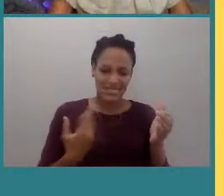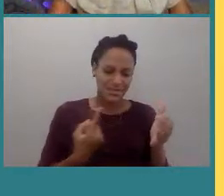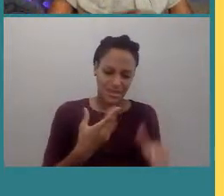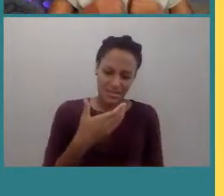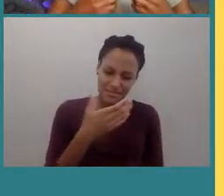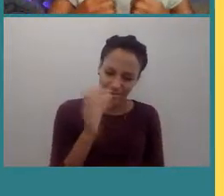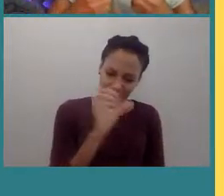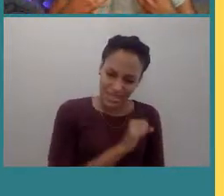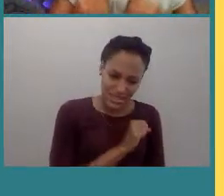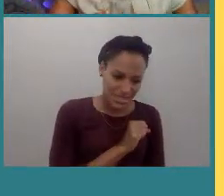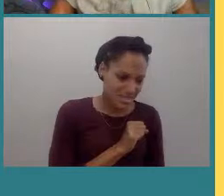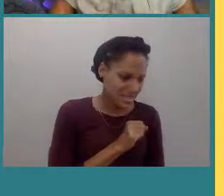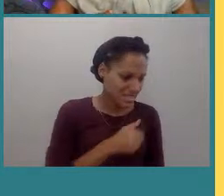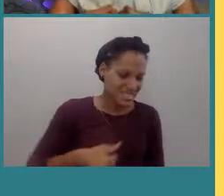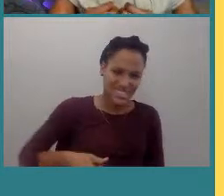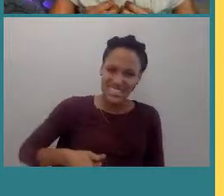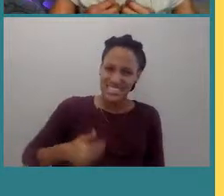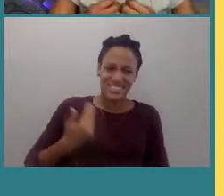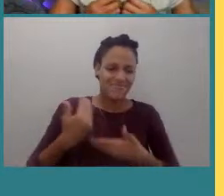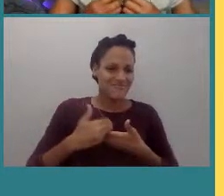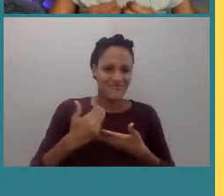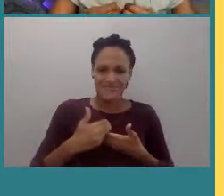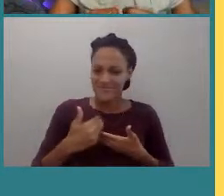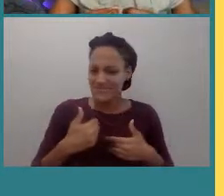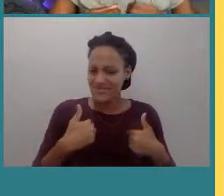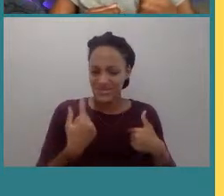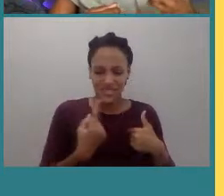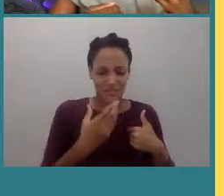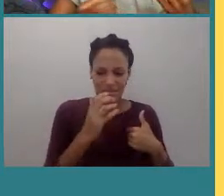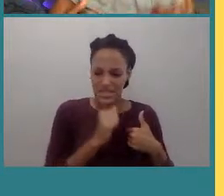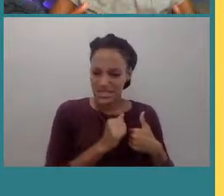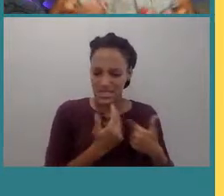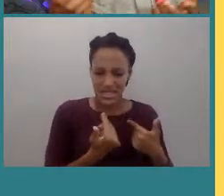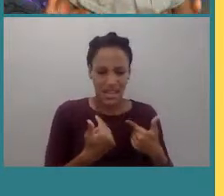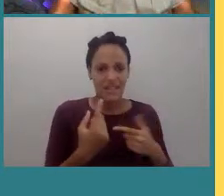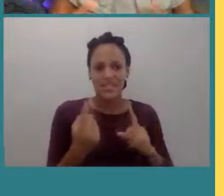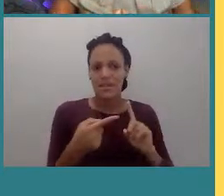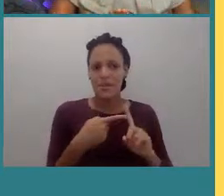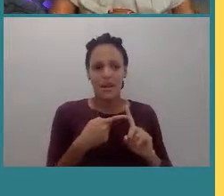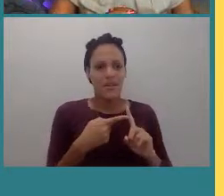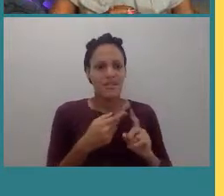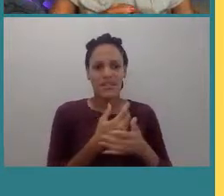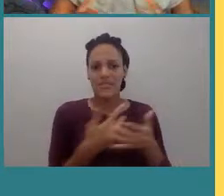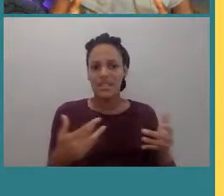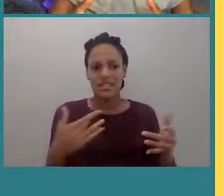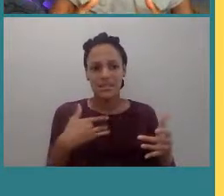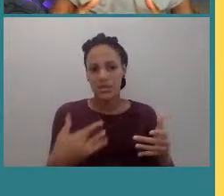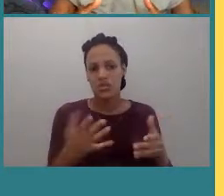abuse; things people don't like to talk about. It makes you stand out. You have to create things that everybody else is not creating. Nobody is talking about same-sex domestic